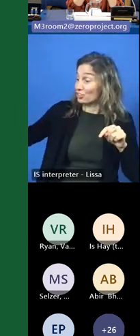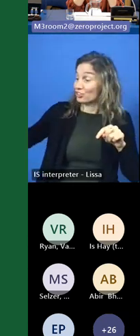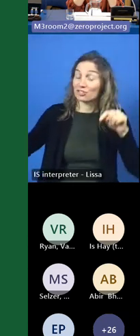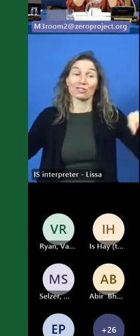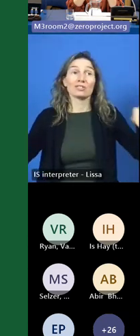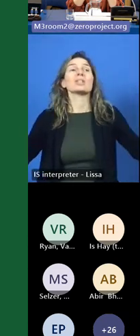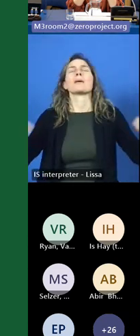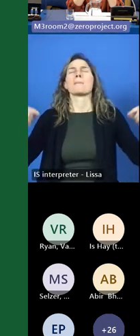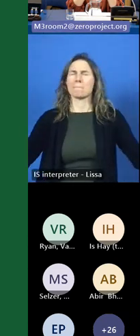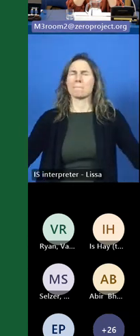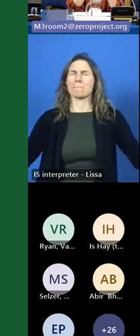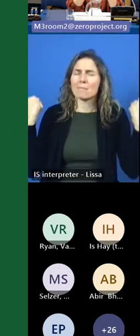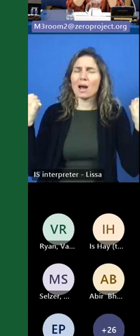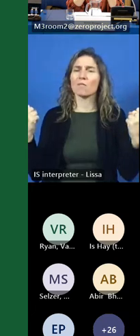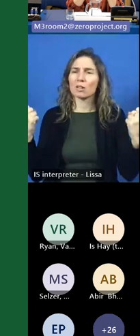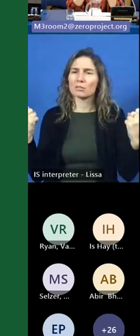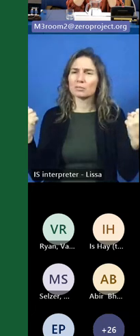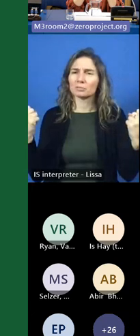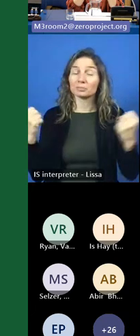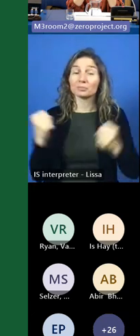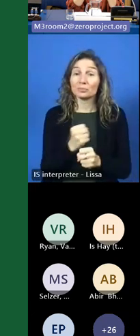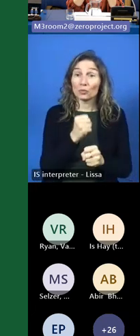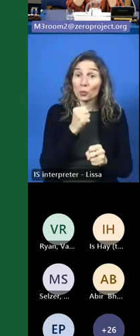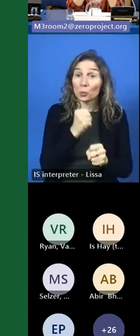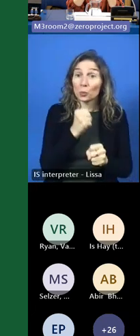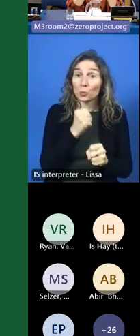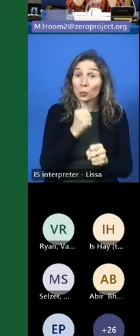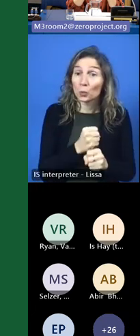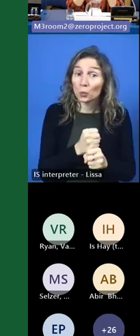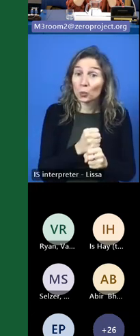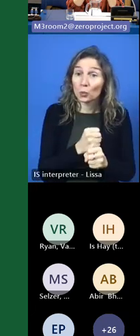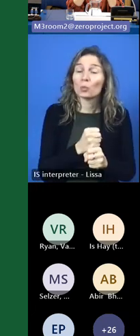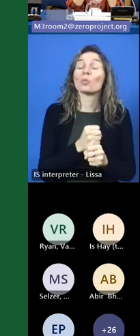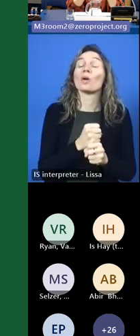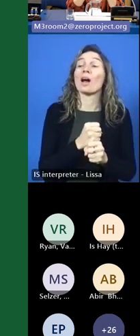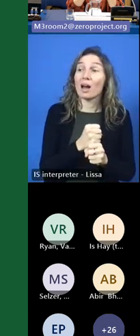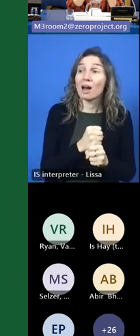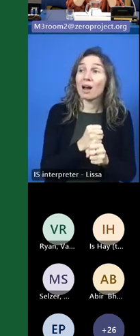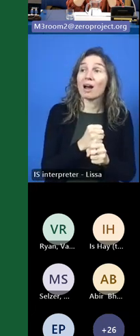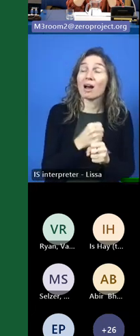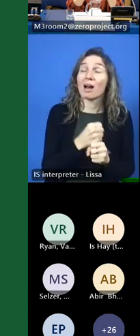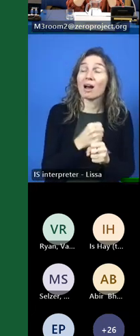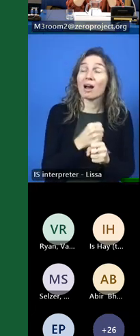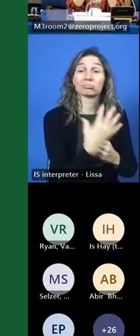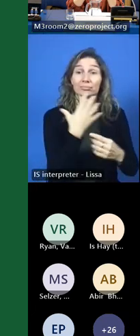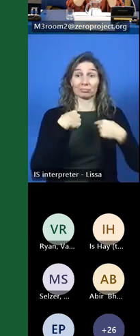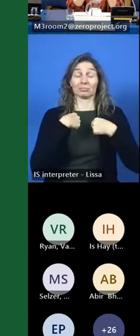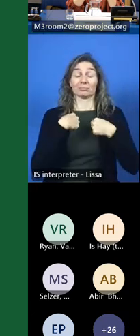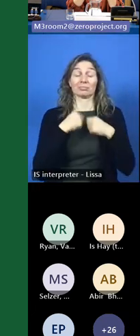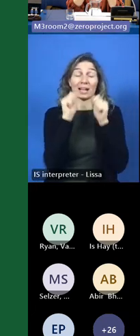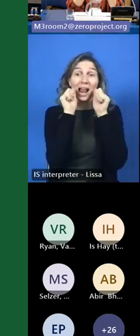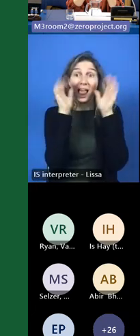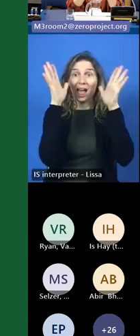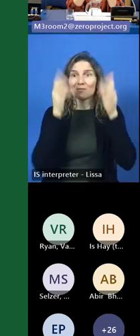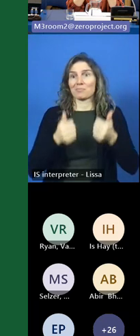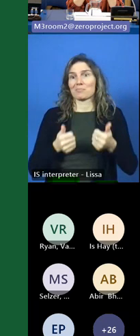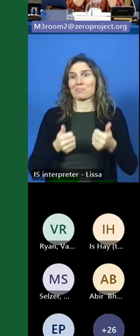the power of work to create better lives for individuals I don't believe in the power of our